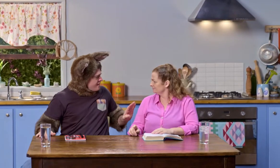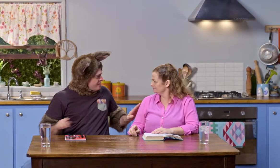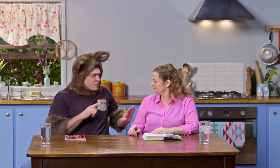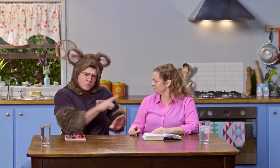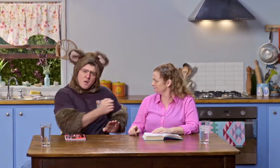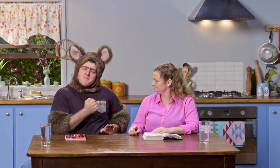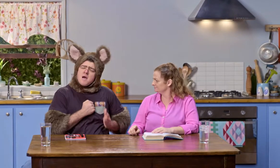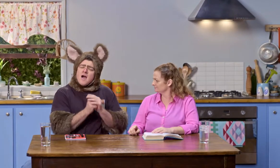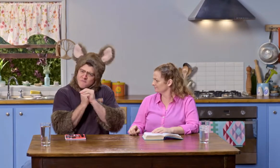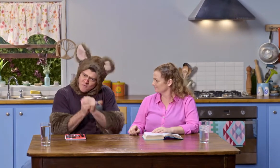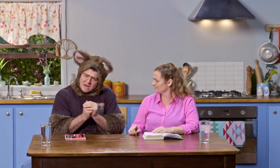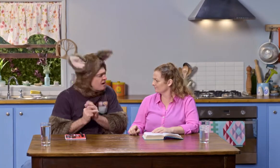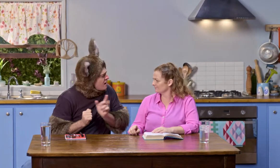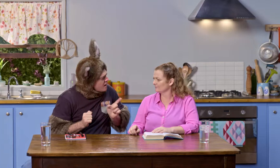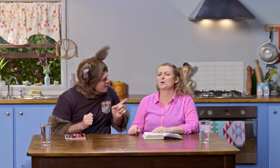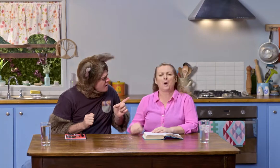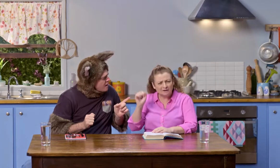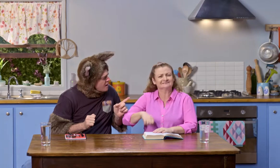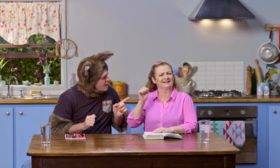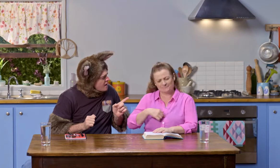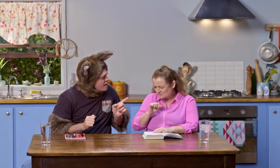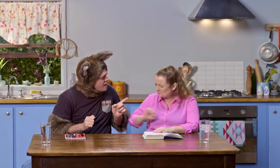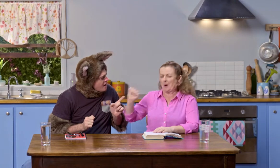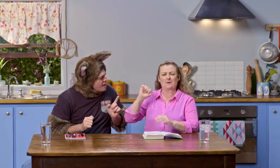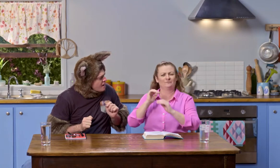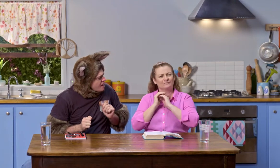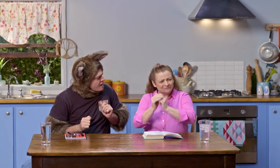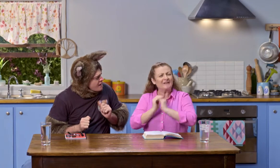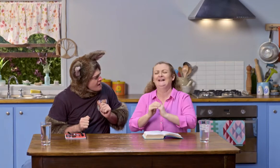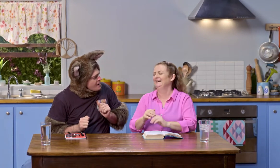Sally, you're my friend, aren't you? Oh, yes, of course I'm your friend.